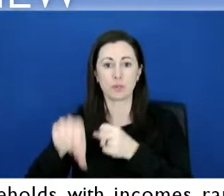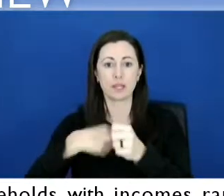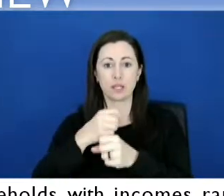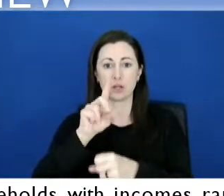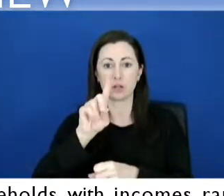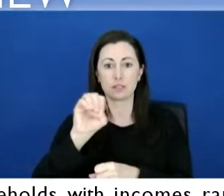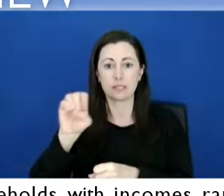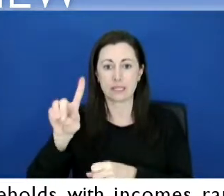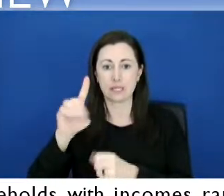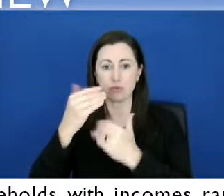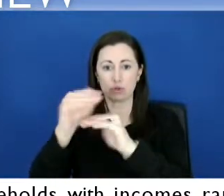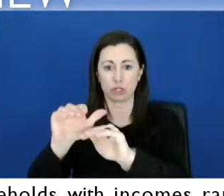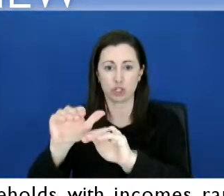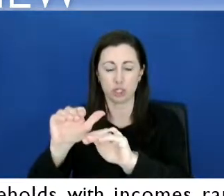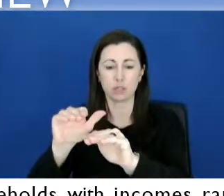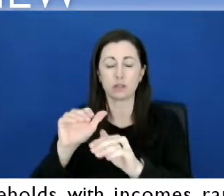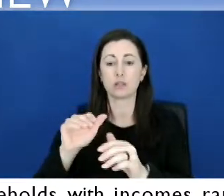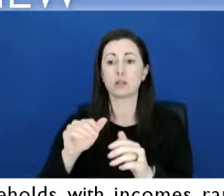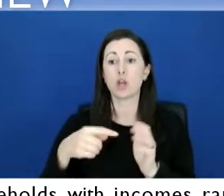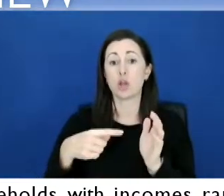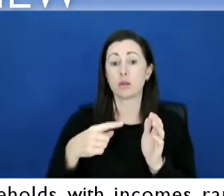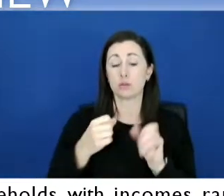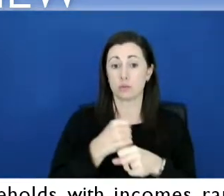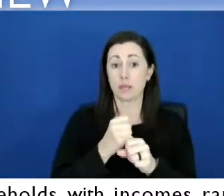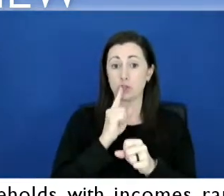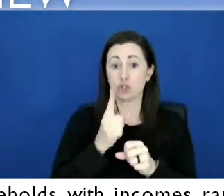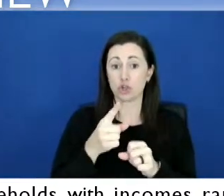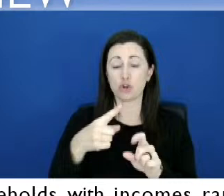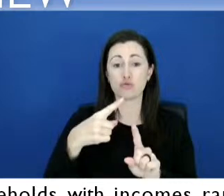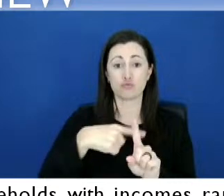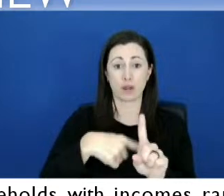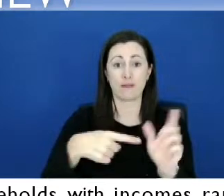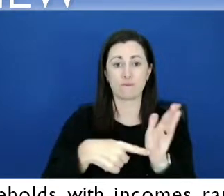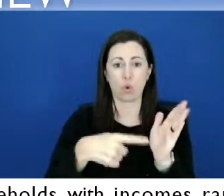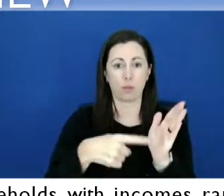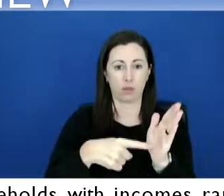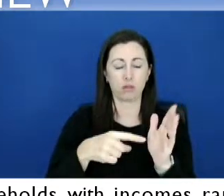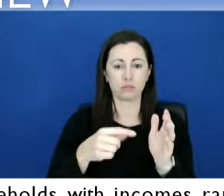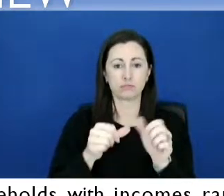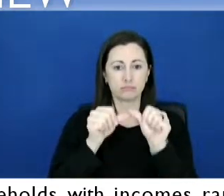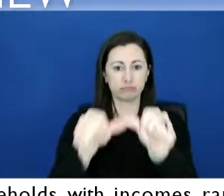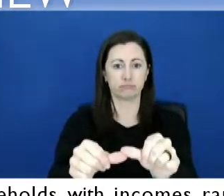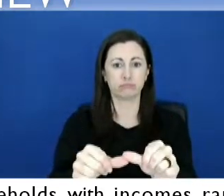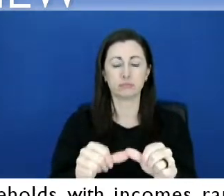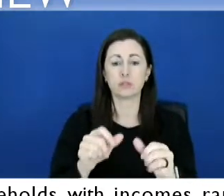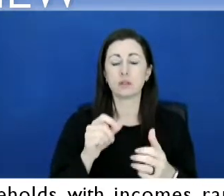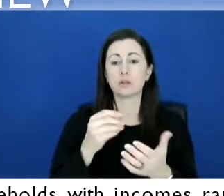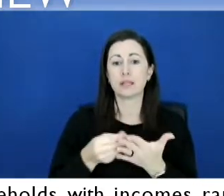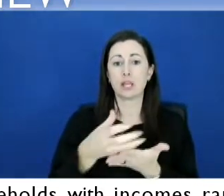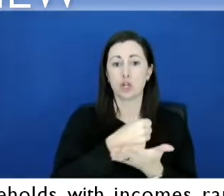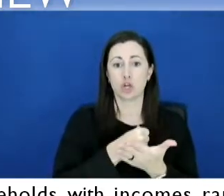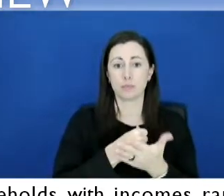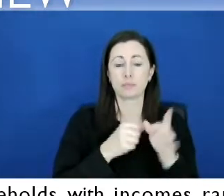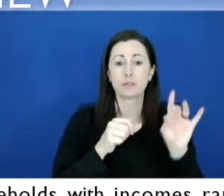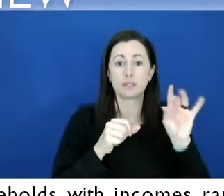EACH PROPERTY ACQUIRED RECEIVES A 20-YEAR DEED RESTRICTION,